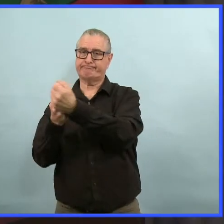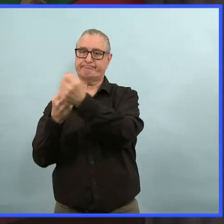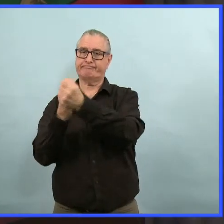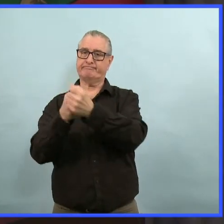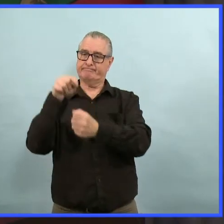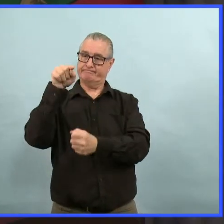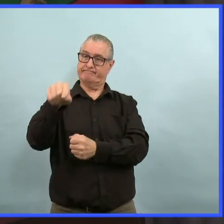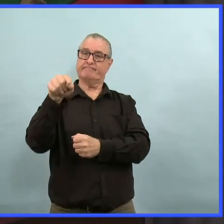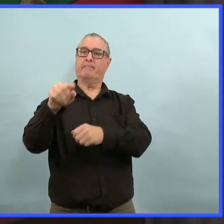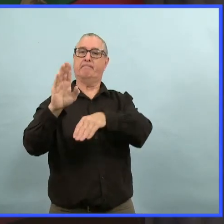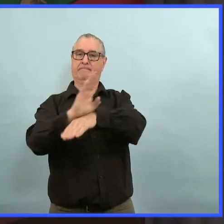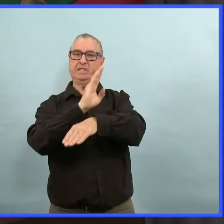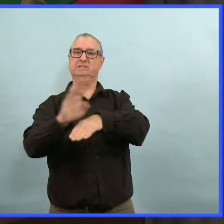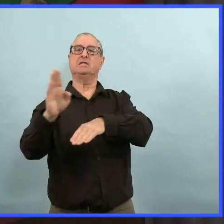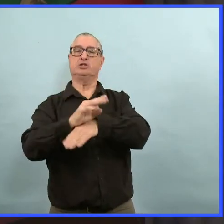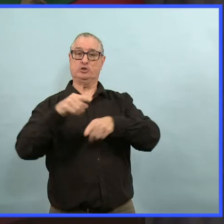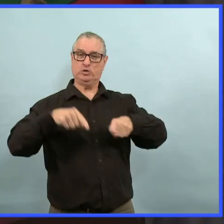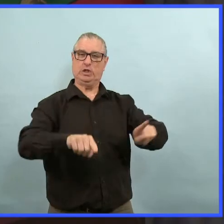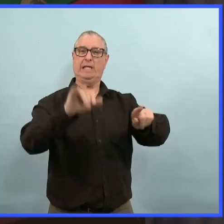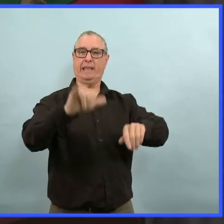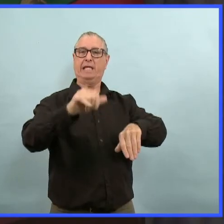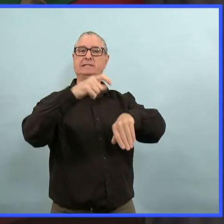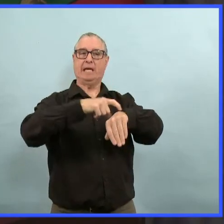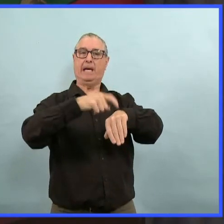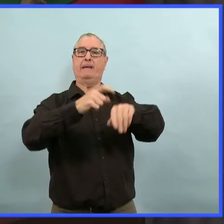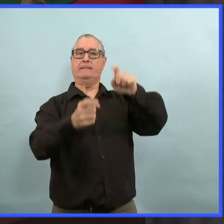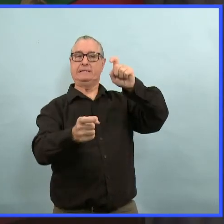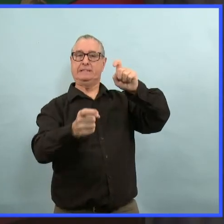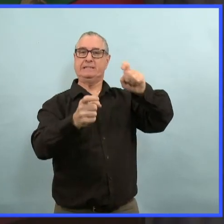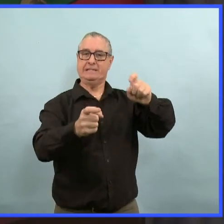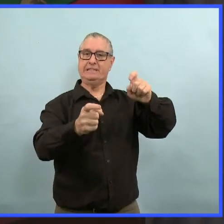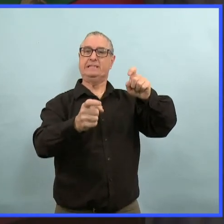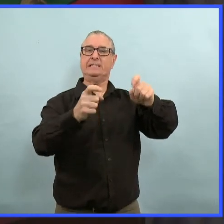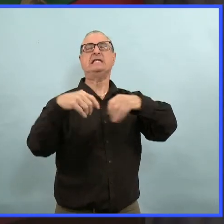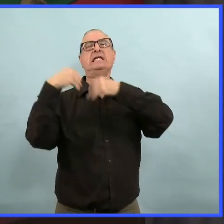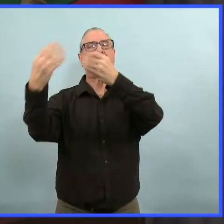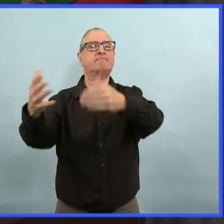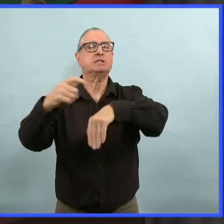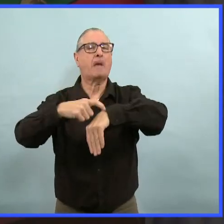will continue to have discussions with the various sectors about what their needs are as dr russon